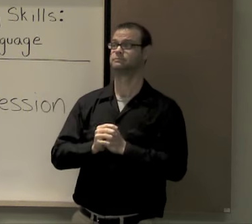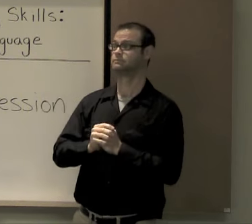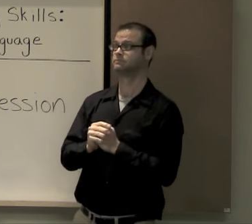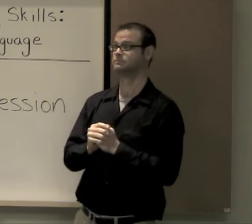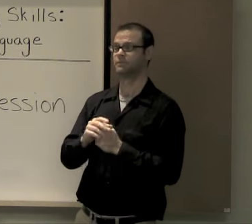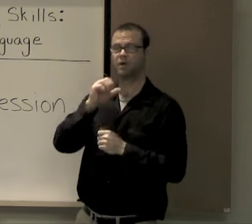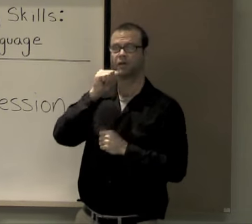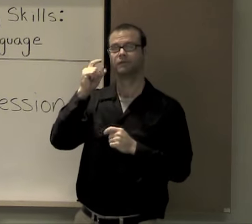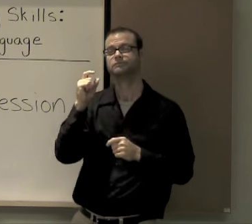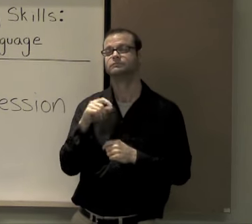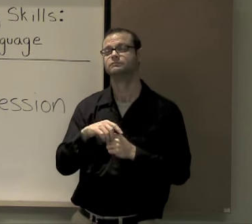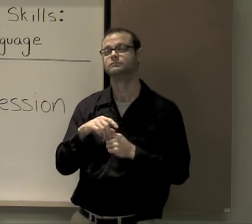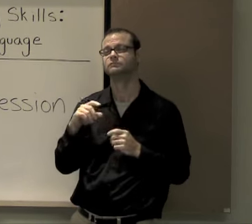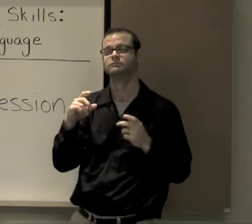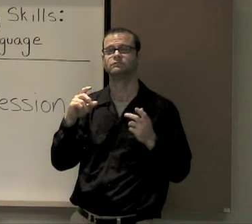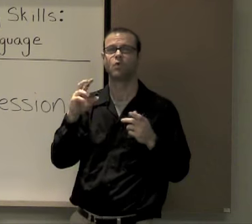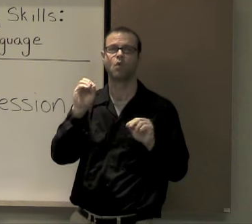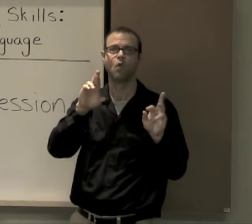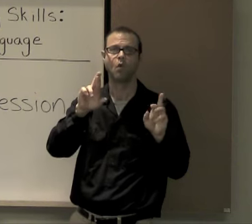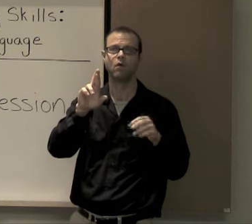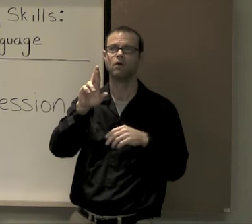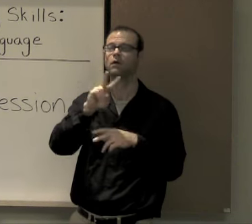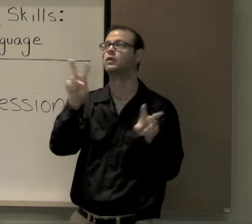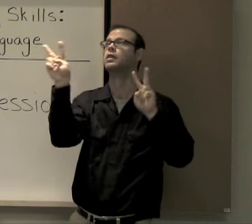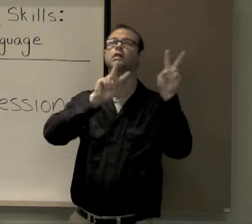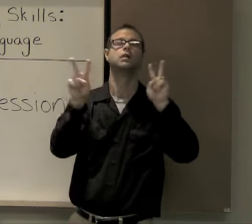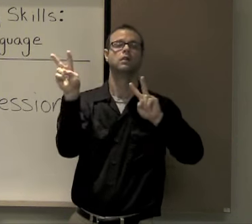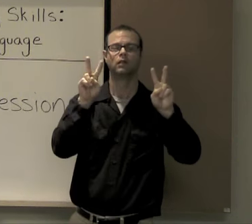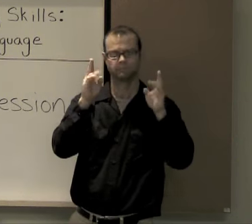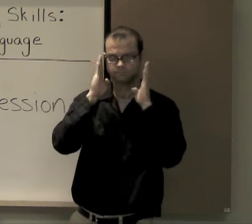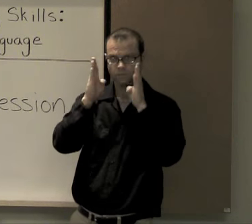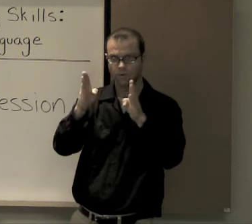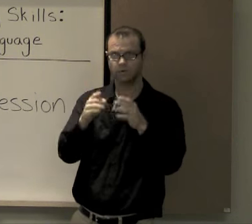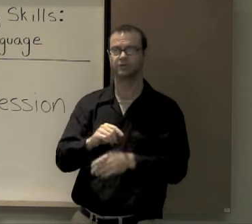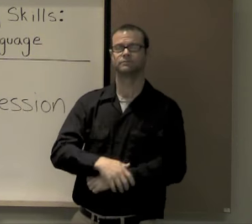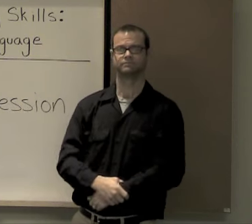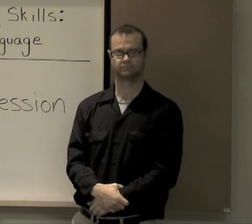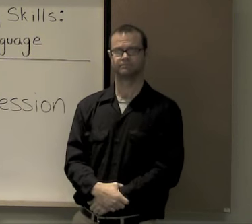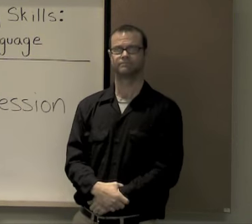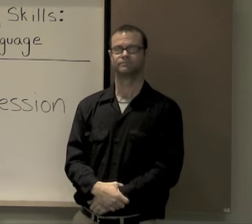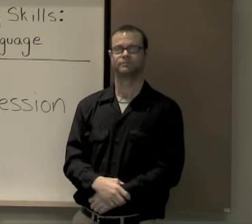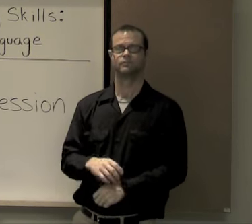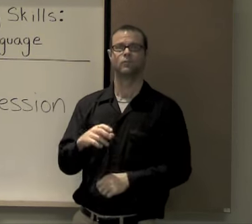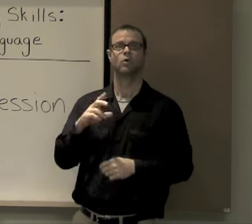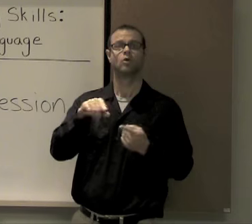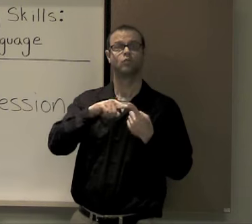Number 3 posture: Posture means how you sit or stand. When you're sitting it is important to keep your back straight sit up with both feet on the floor and avoid slouching or leaning over. Do not cross your legs or straighten your